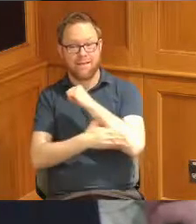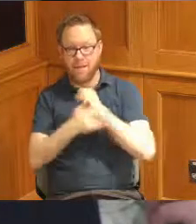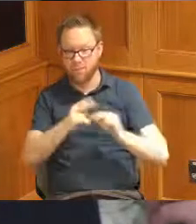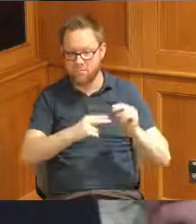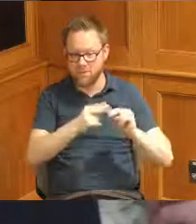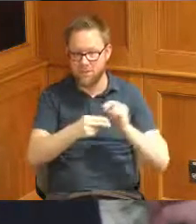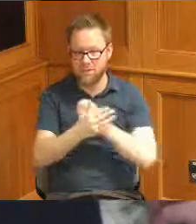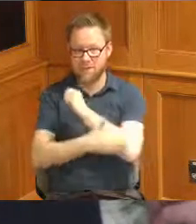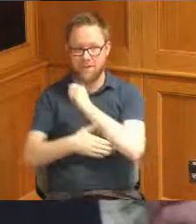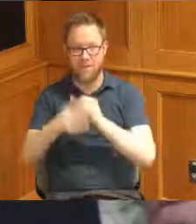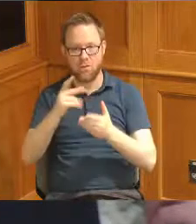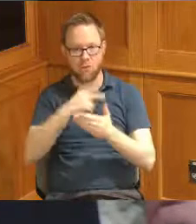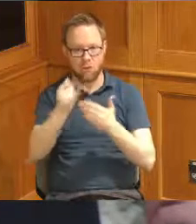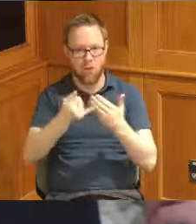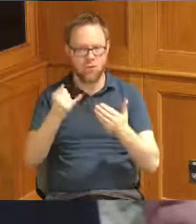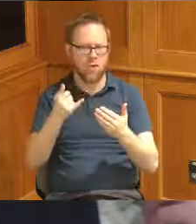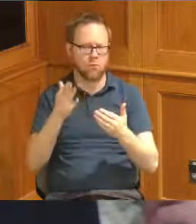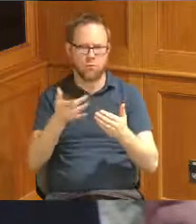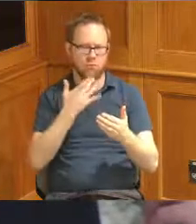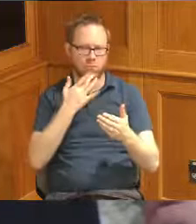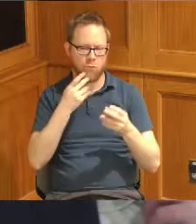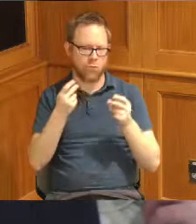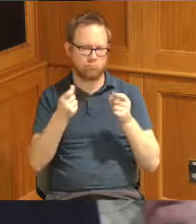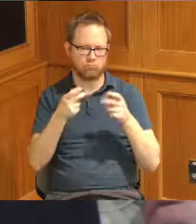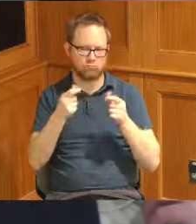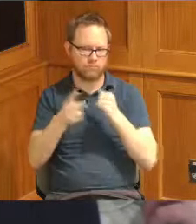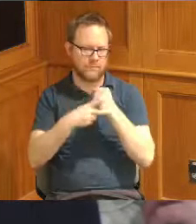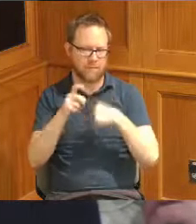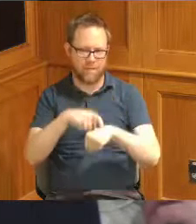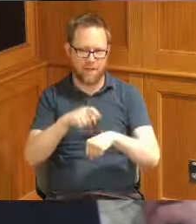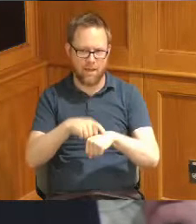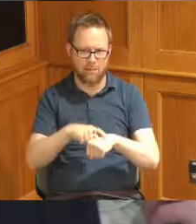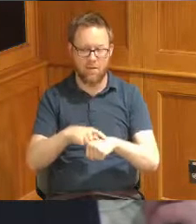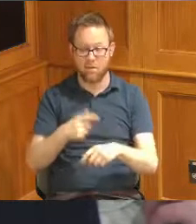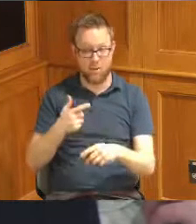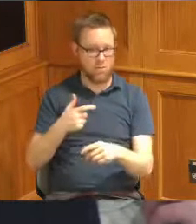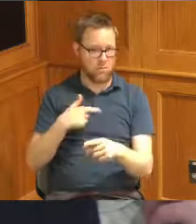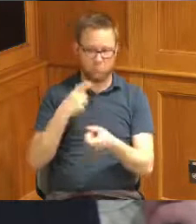and we just wanted to expedite save as much time as we could yeah I'm further Expediting however